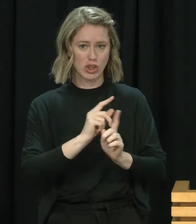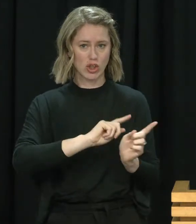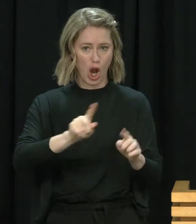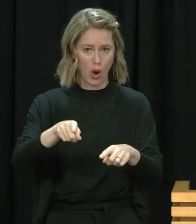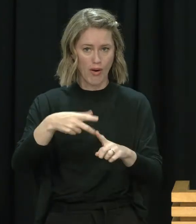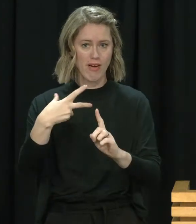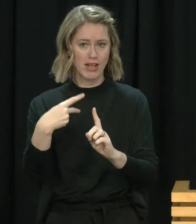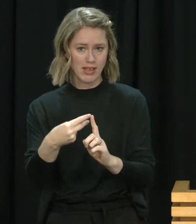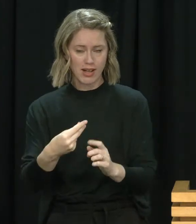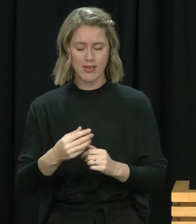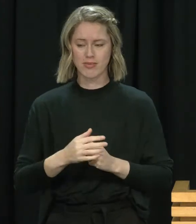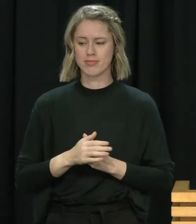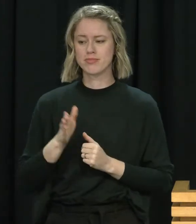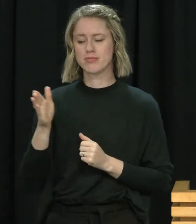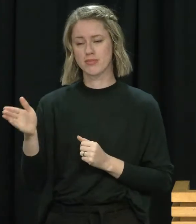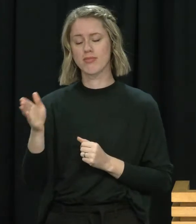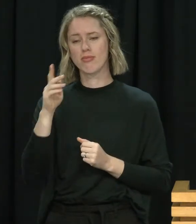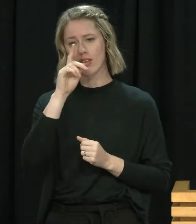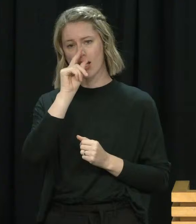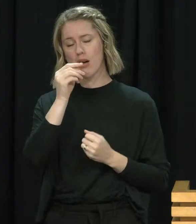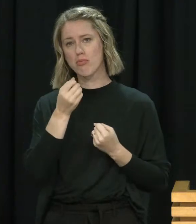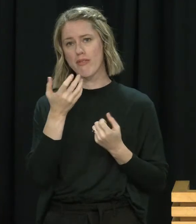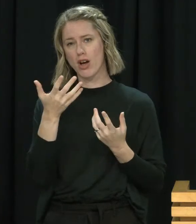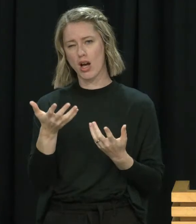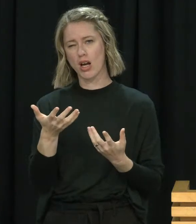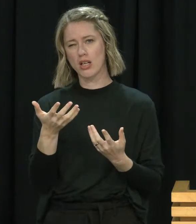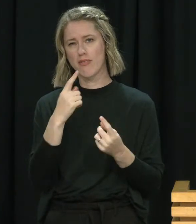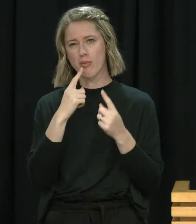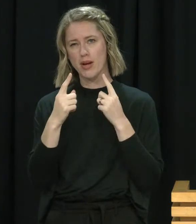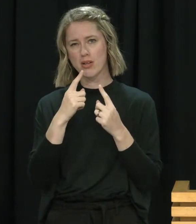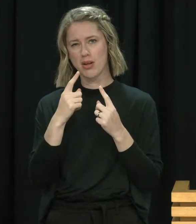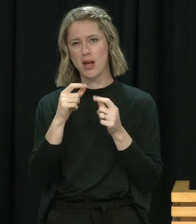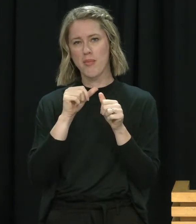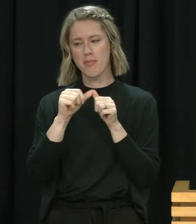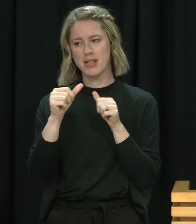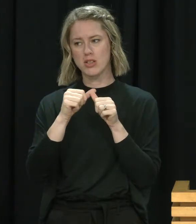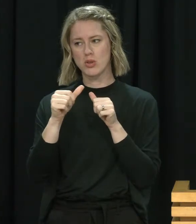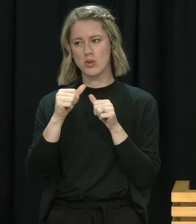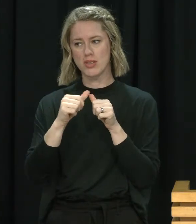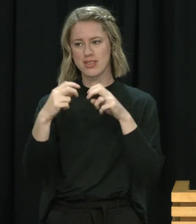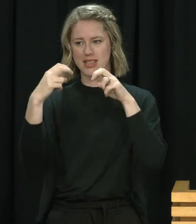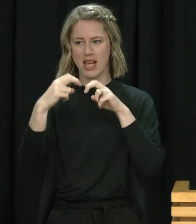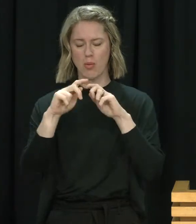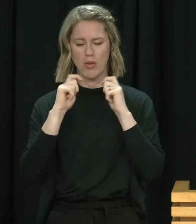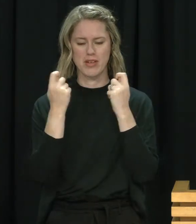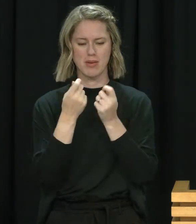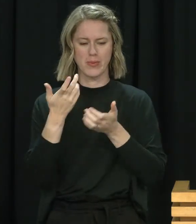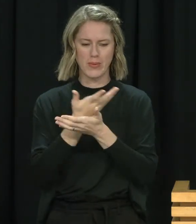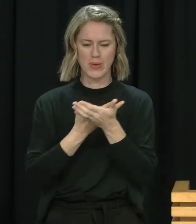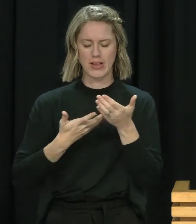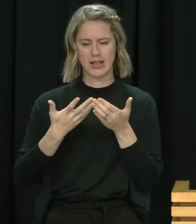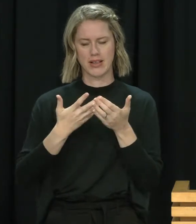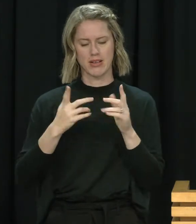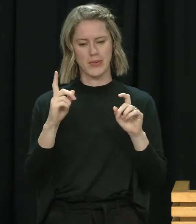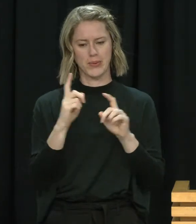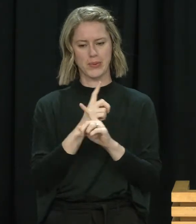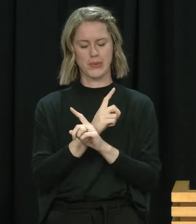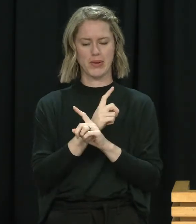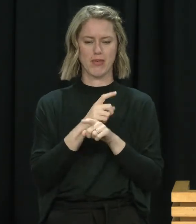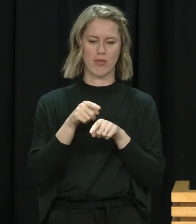sent text messages about testing, can't they just be sent one saying hey, we need you to get vaccinated, this is